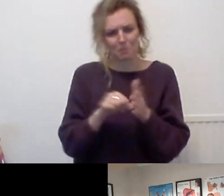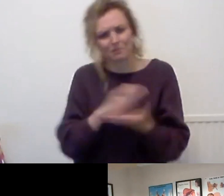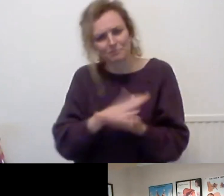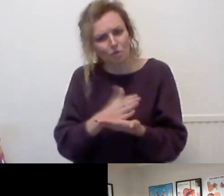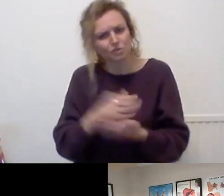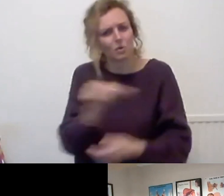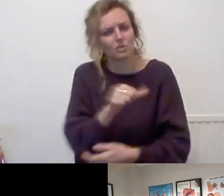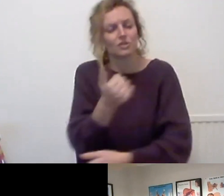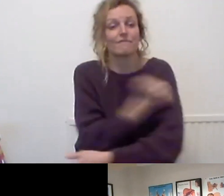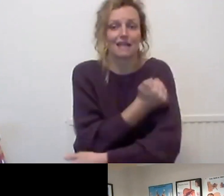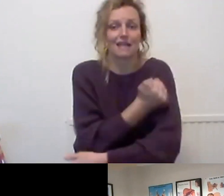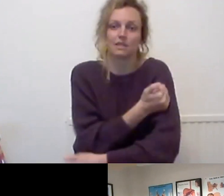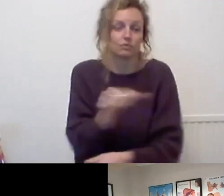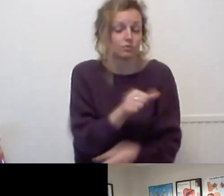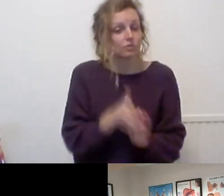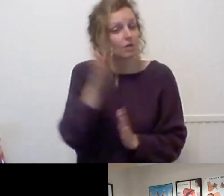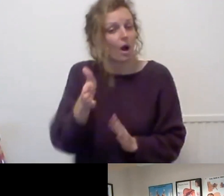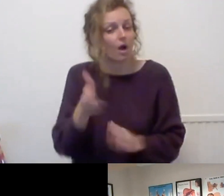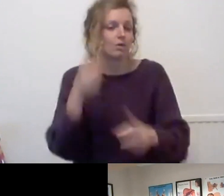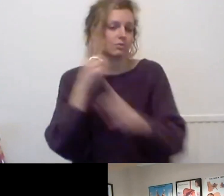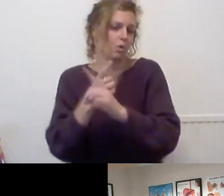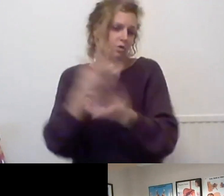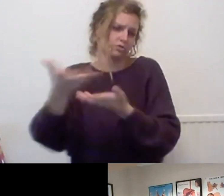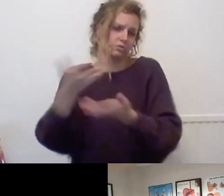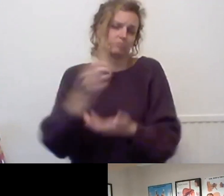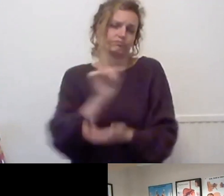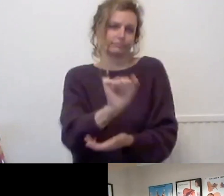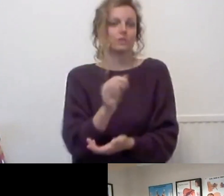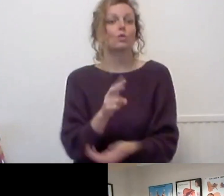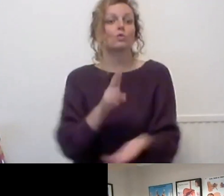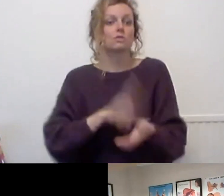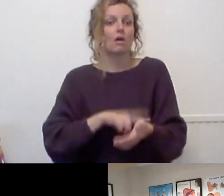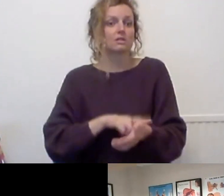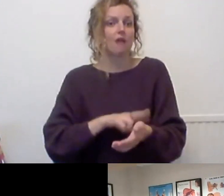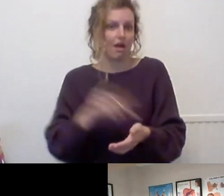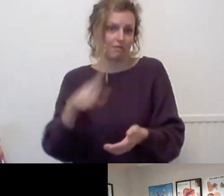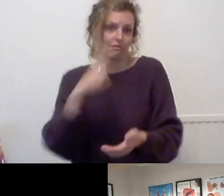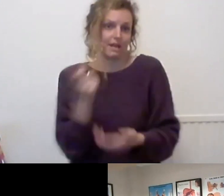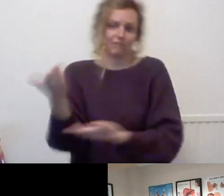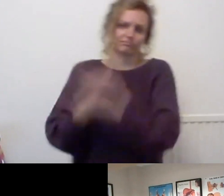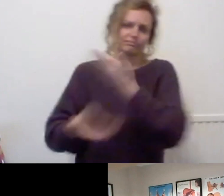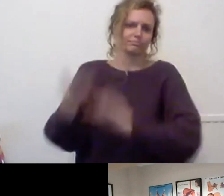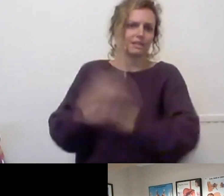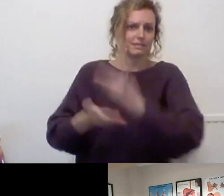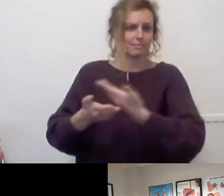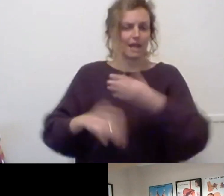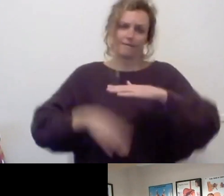COVID. This COVID nightmare we set ourselves in, to allow you to go forward and you will be getting